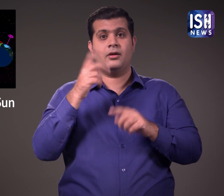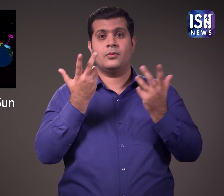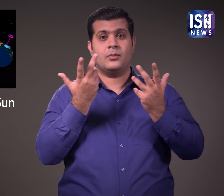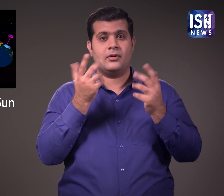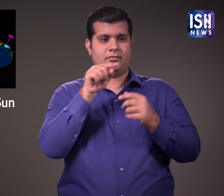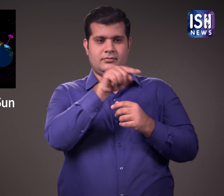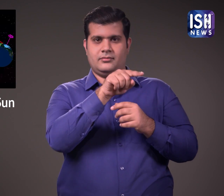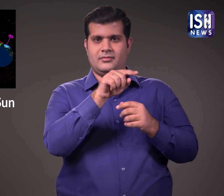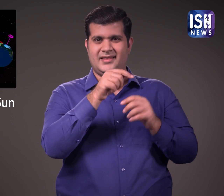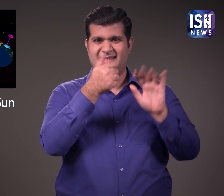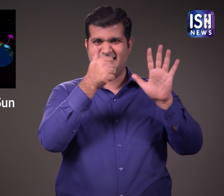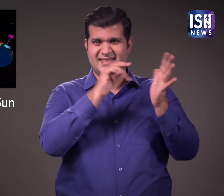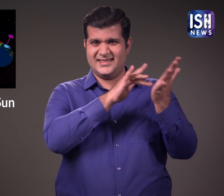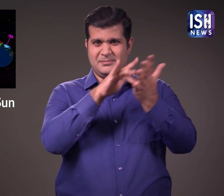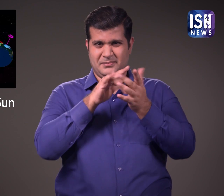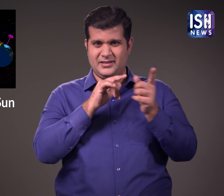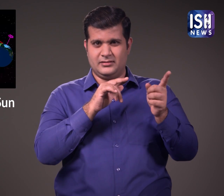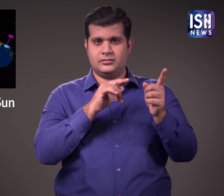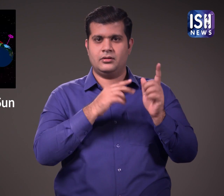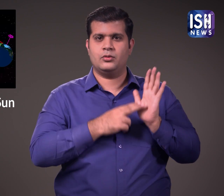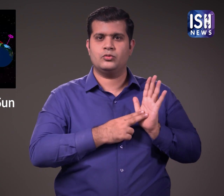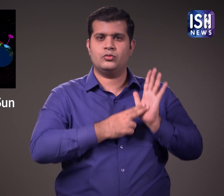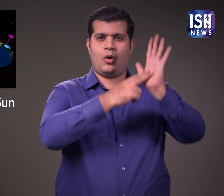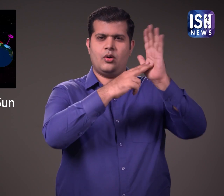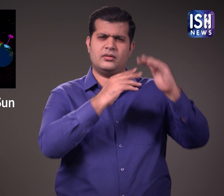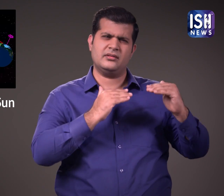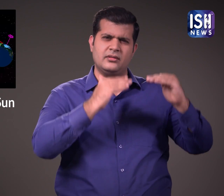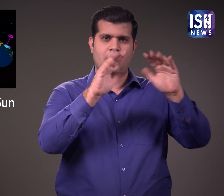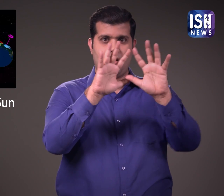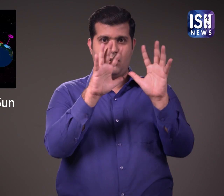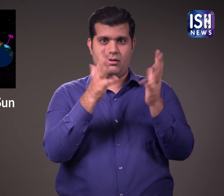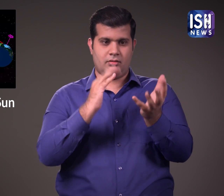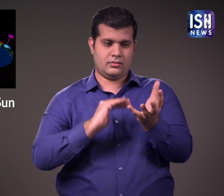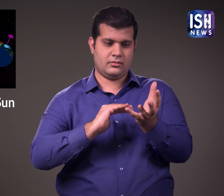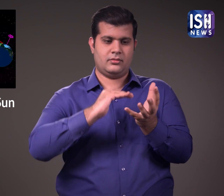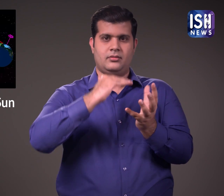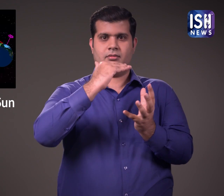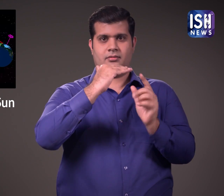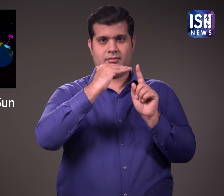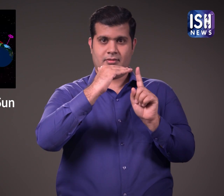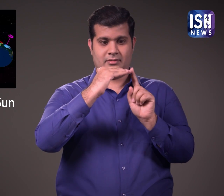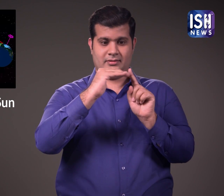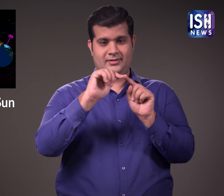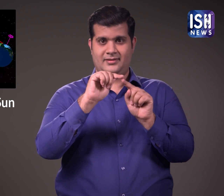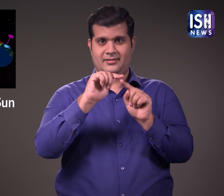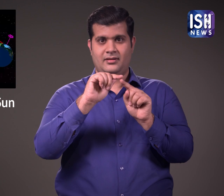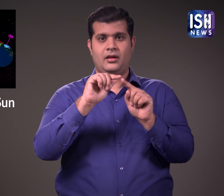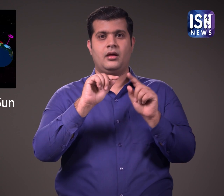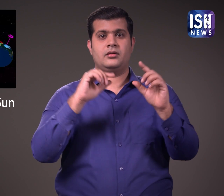The 6 countries mentioned above is either located in the North near the arctic circle.